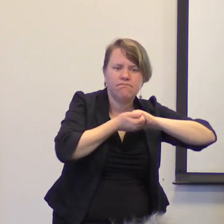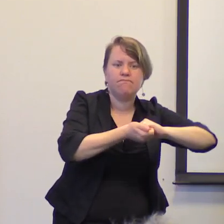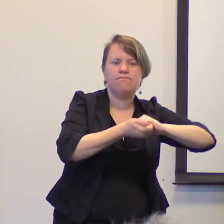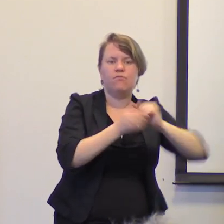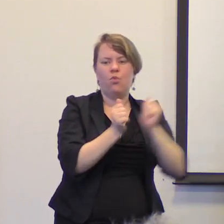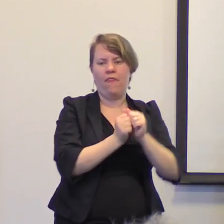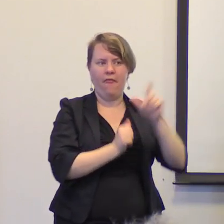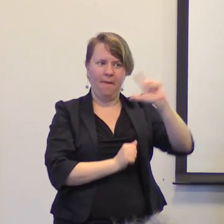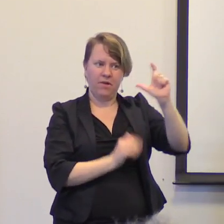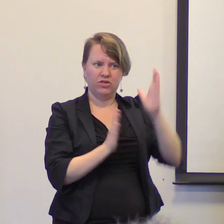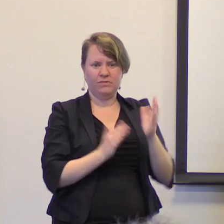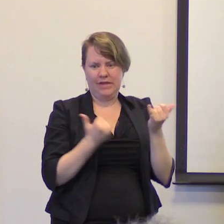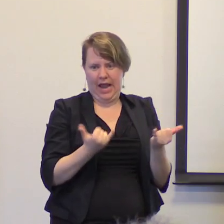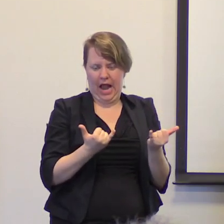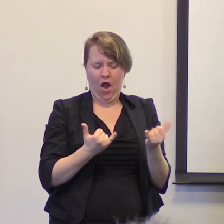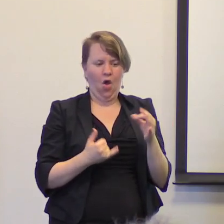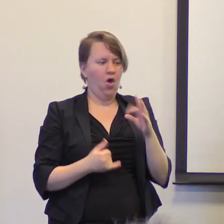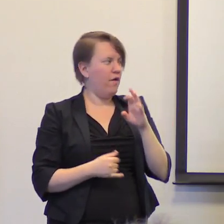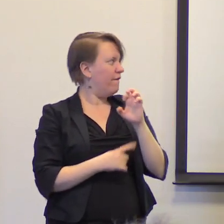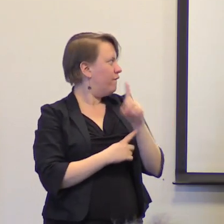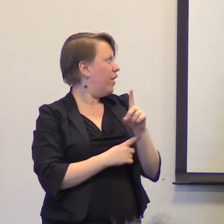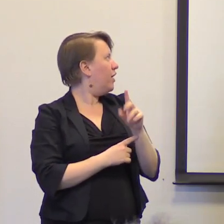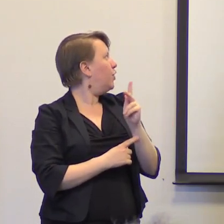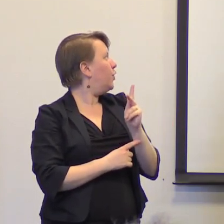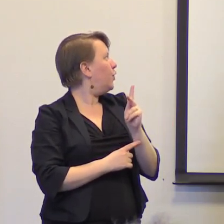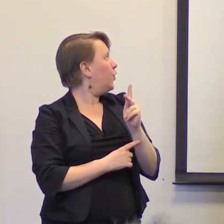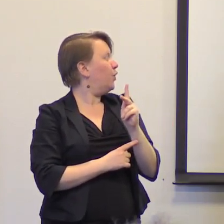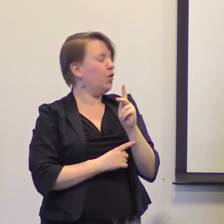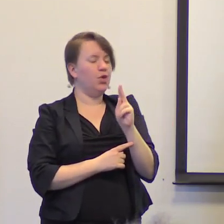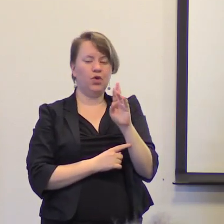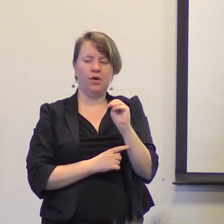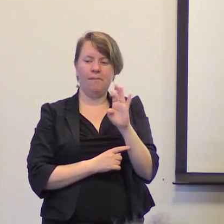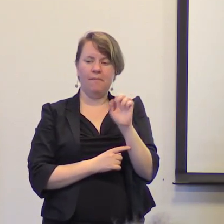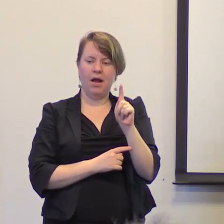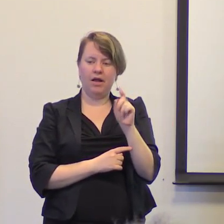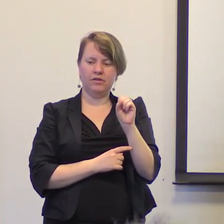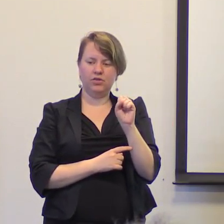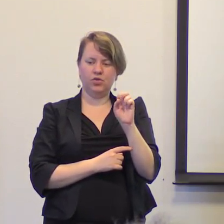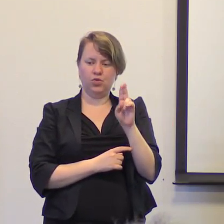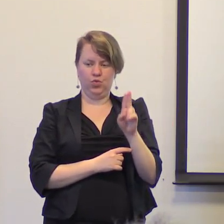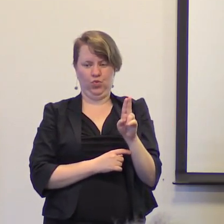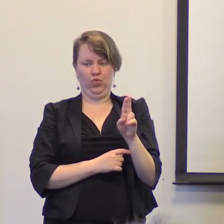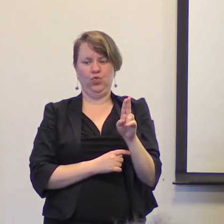And Fred Korematsu, who I'll talk about in a few minutes, was one of the people that had to evacuate his home during World War II.